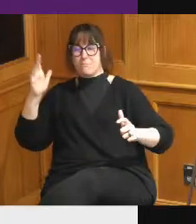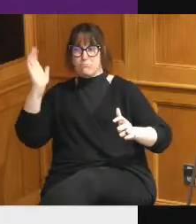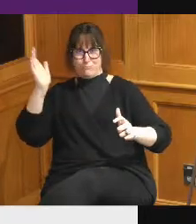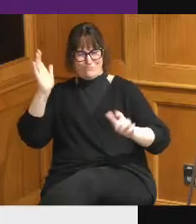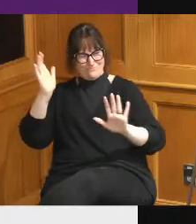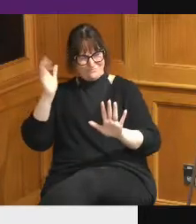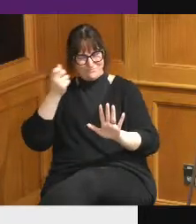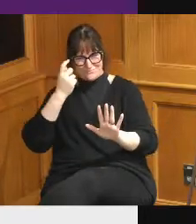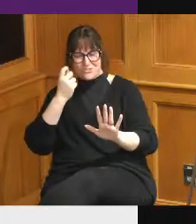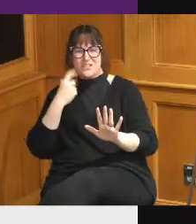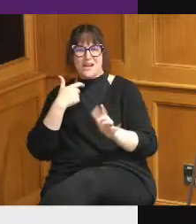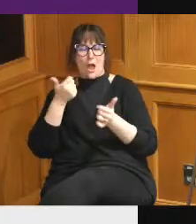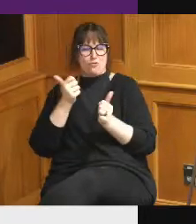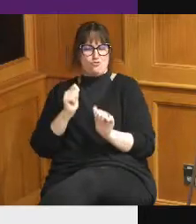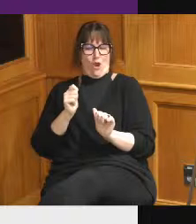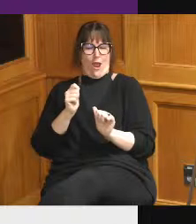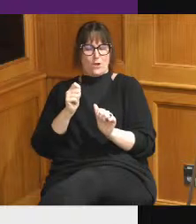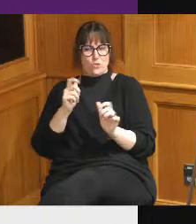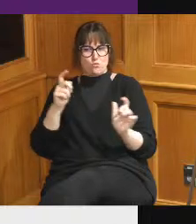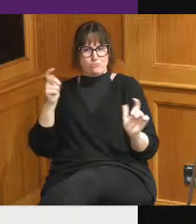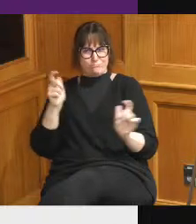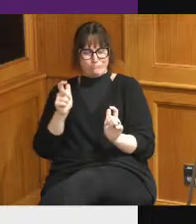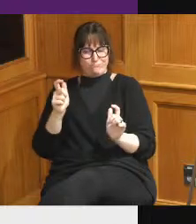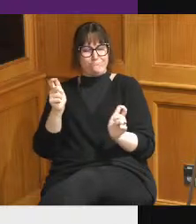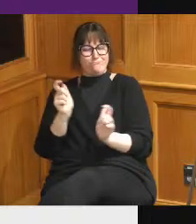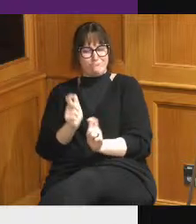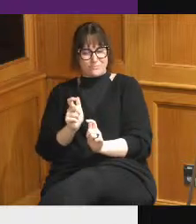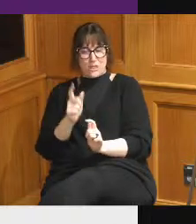background material you guys have it you can look at it if you want to dig in further and obviously